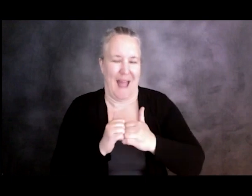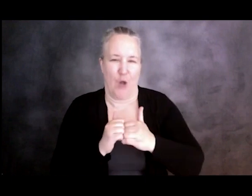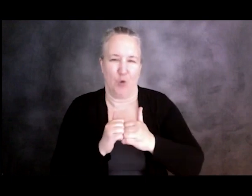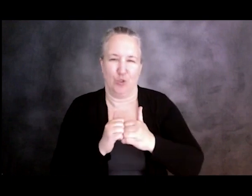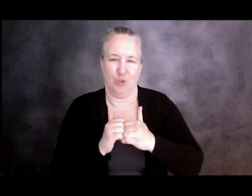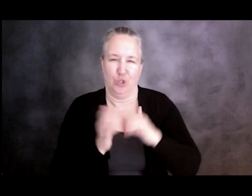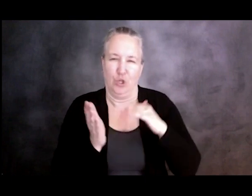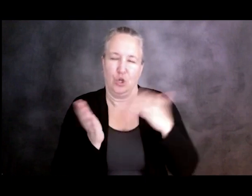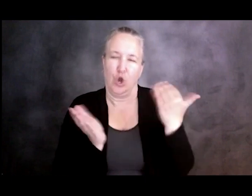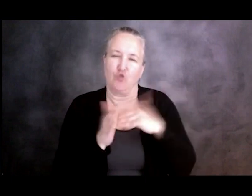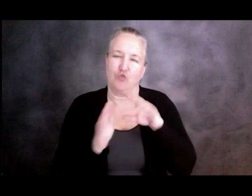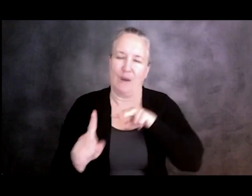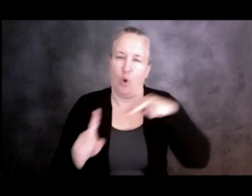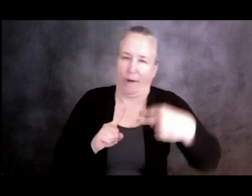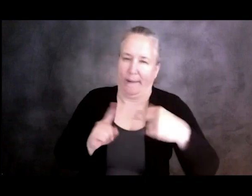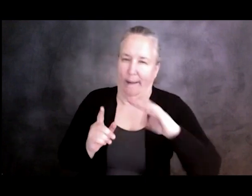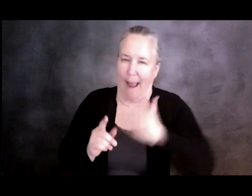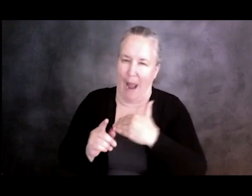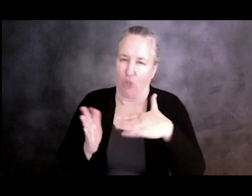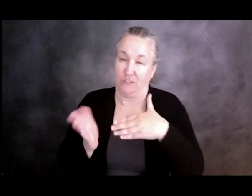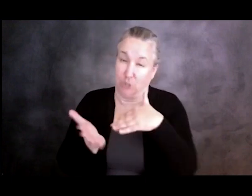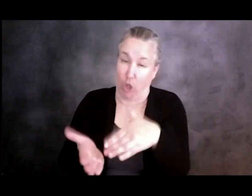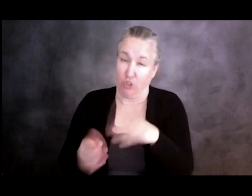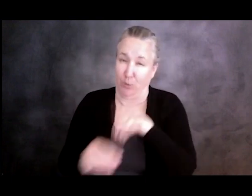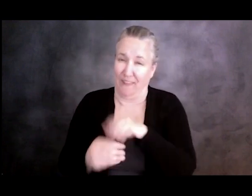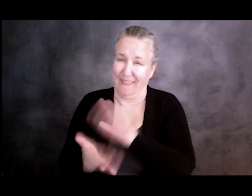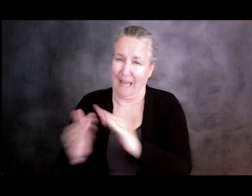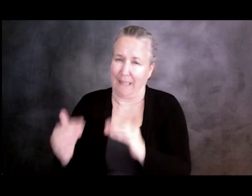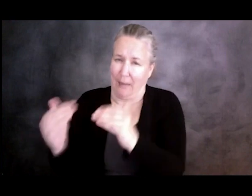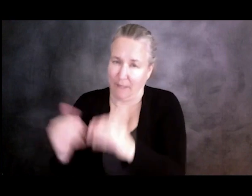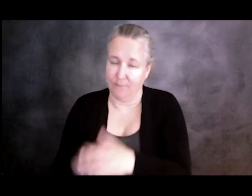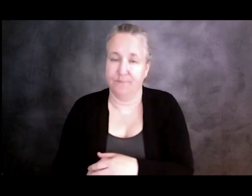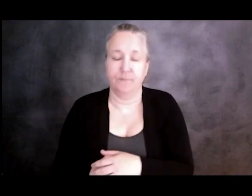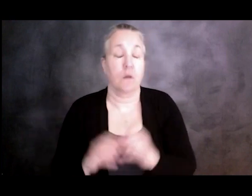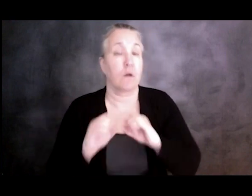our scholarship in the academy. Honestly, when I was a little boy and then